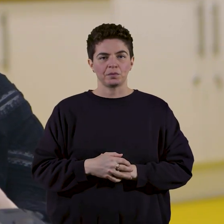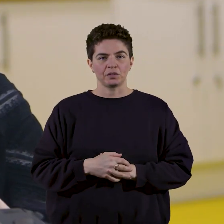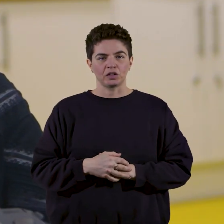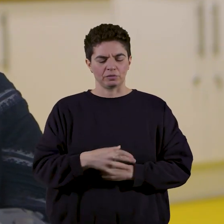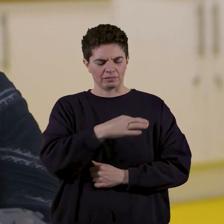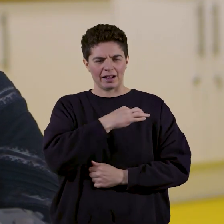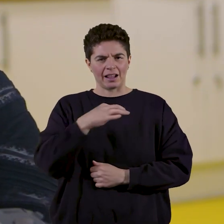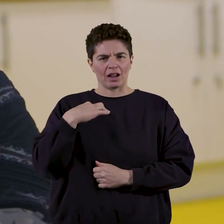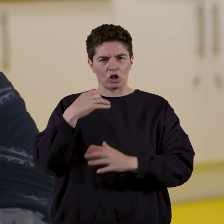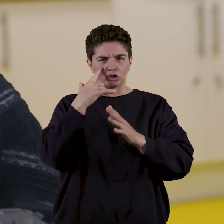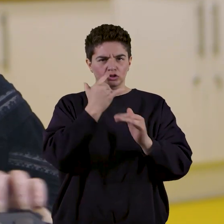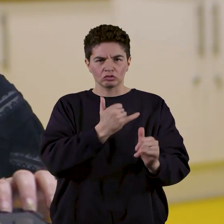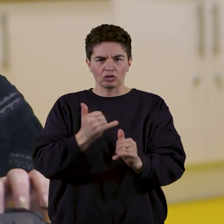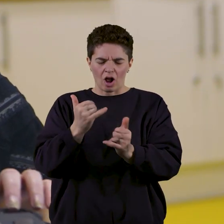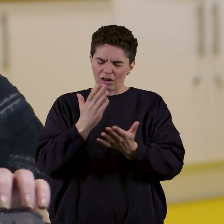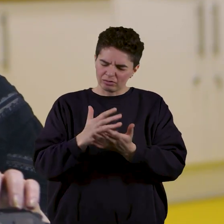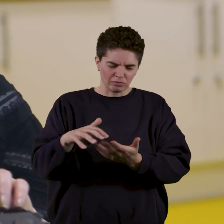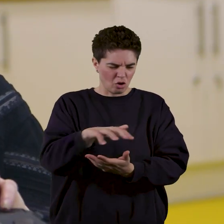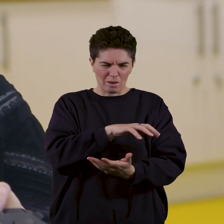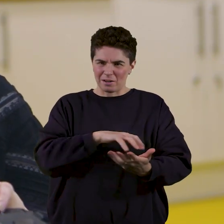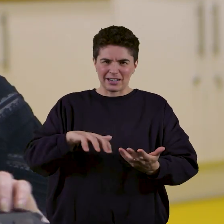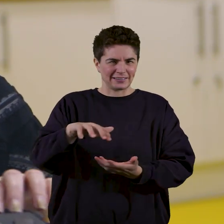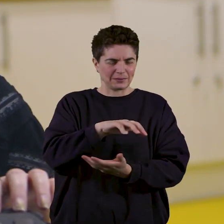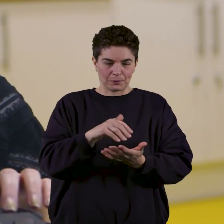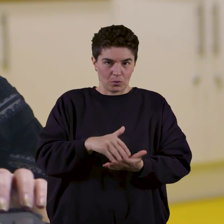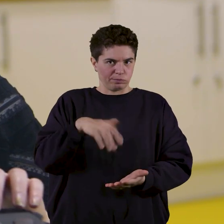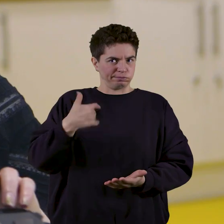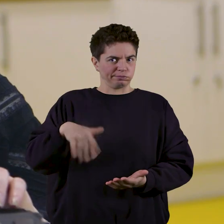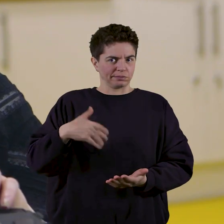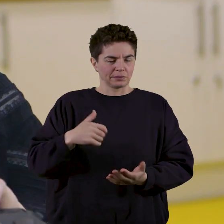Clinical trials are complicated and expensive.